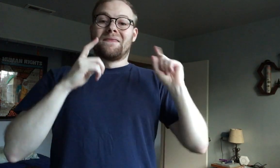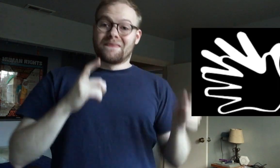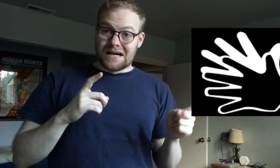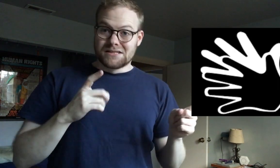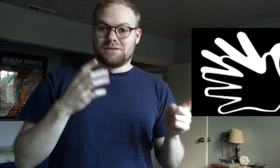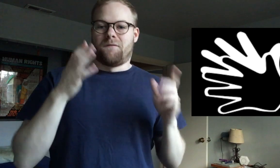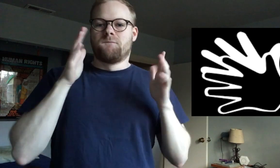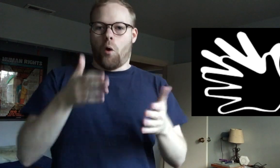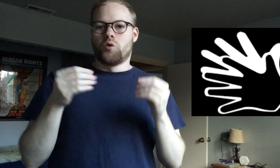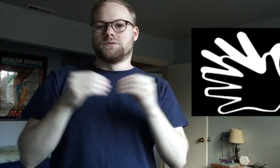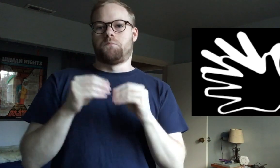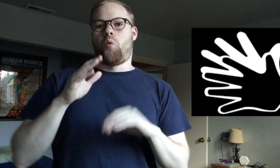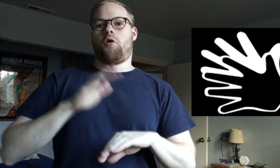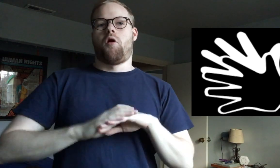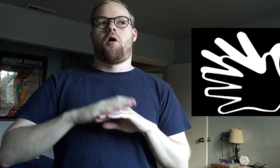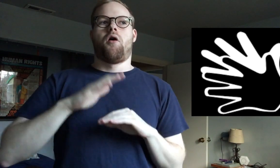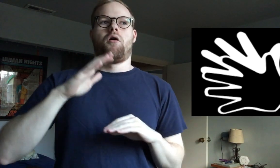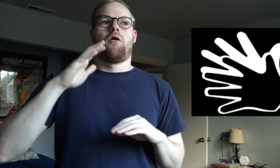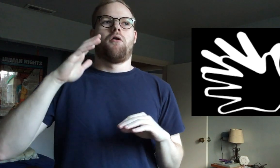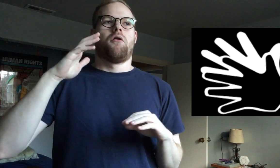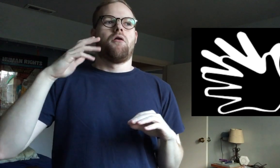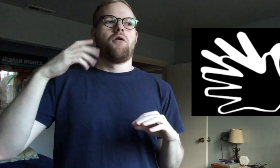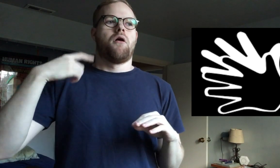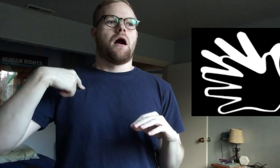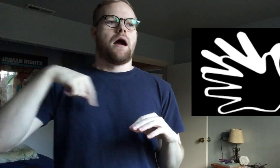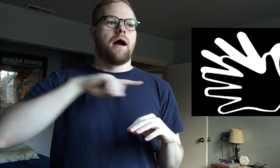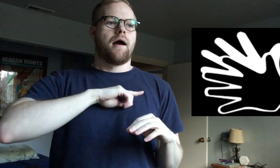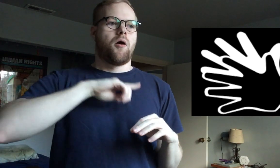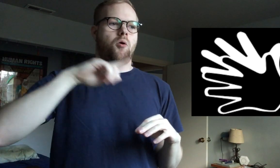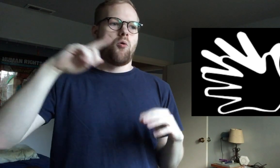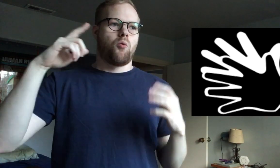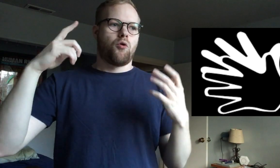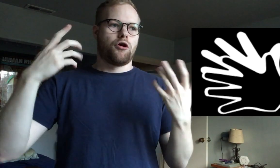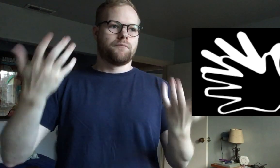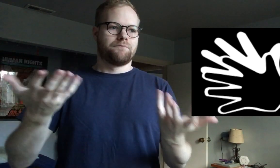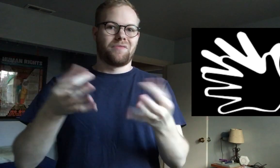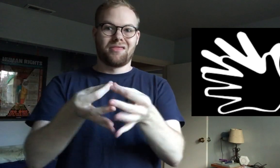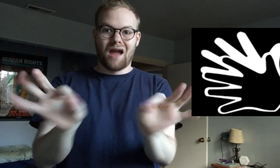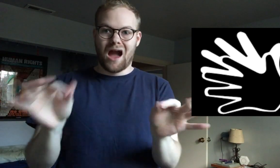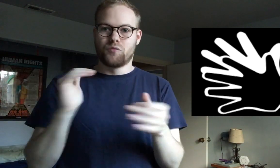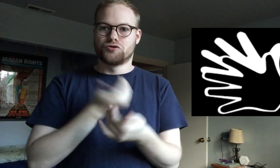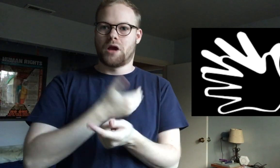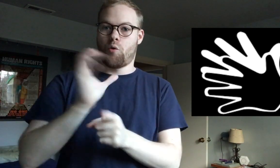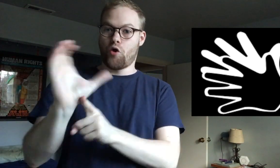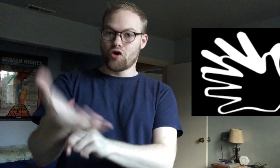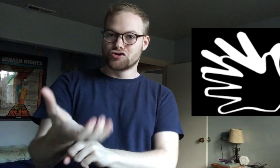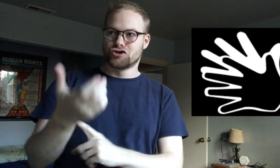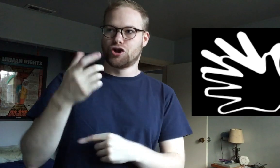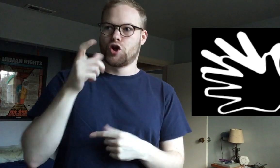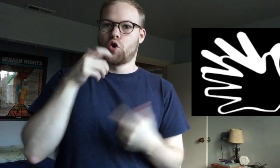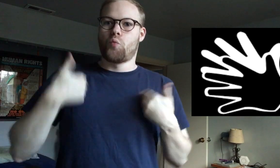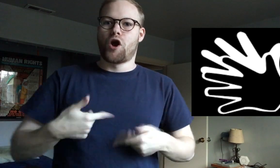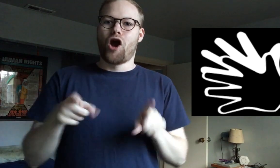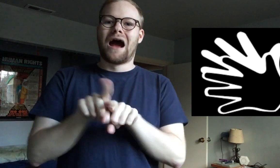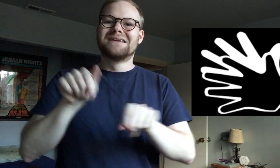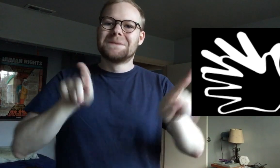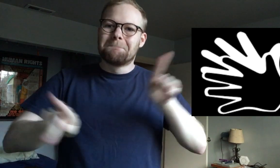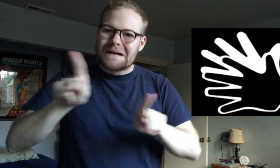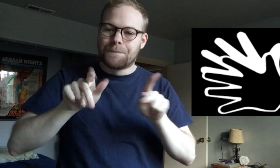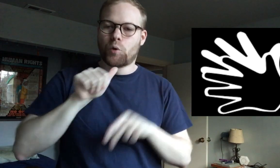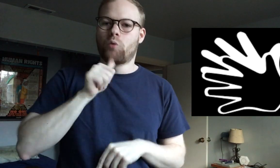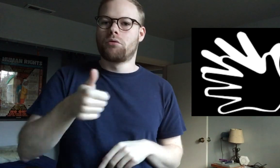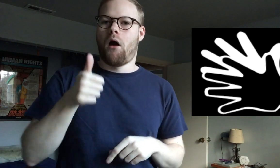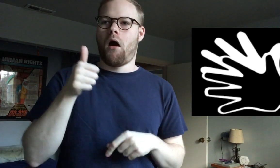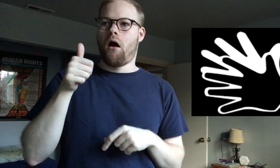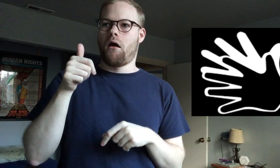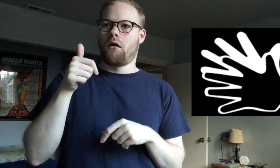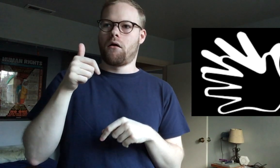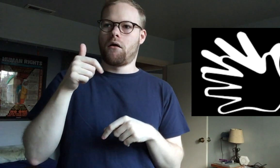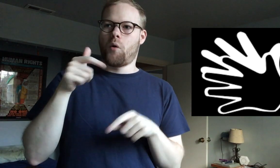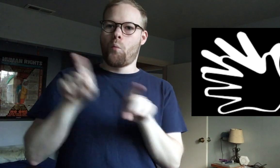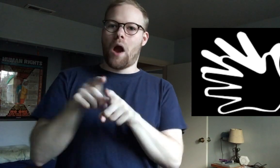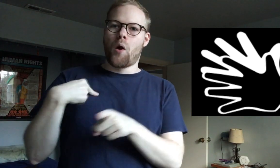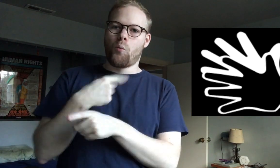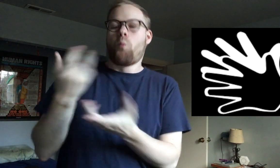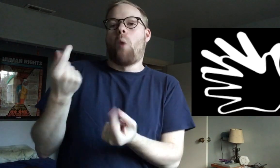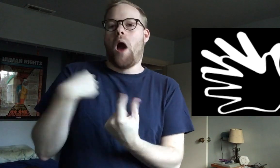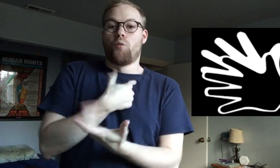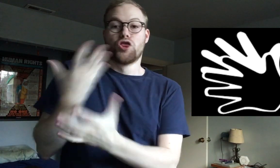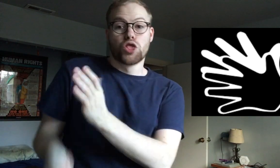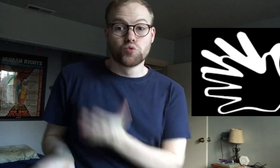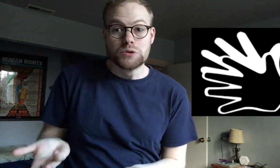THIS focuses more on our language, our culture, who we are as a people, not what we’re losing.